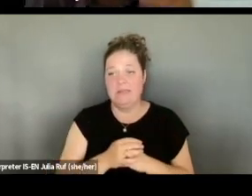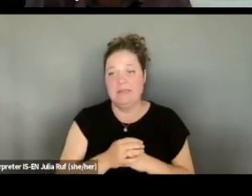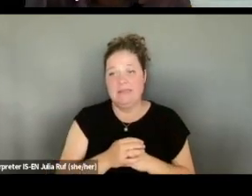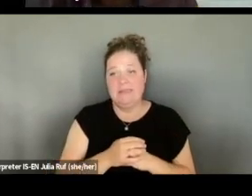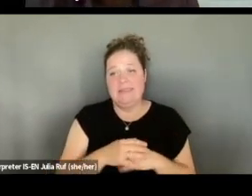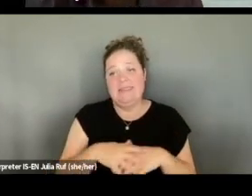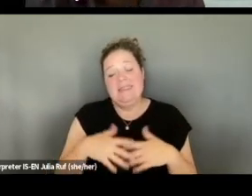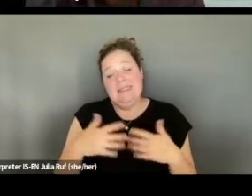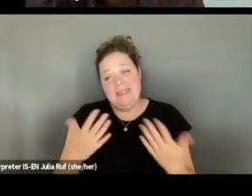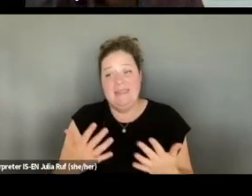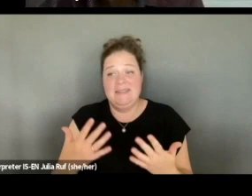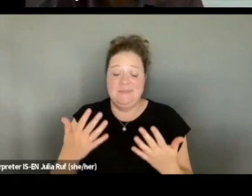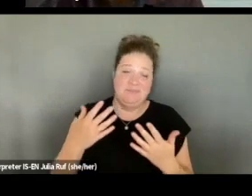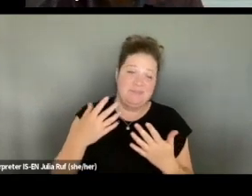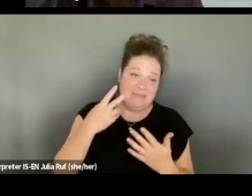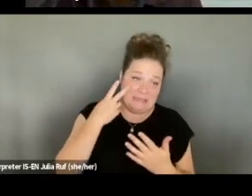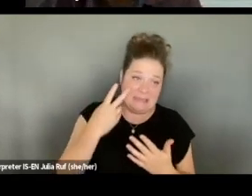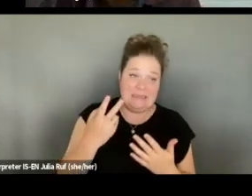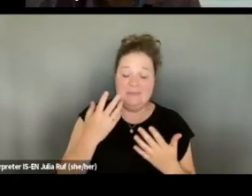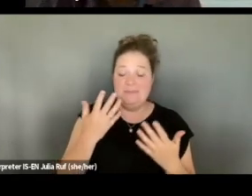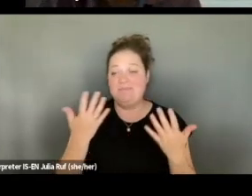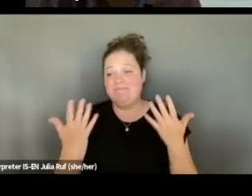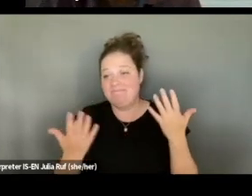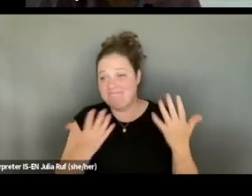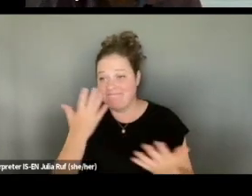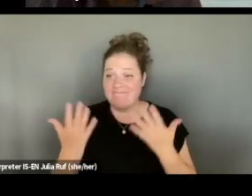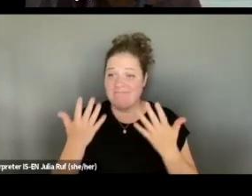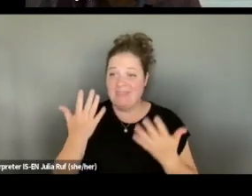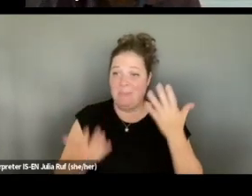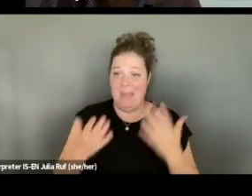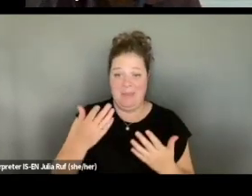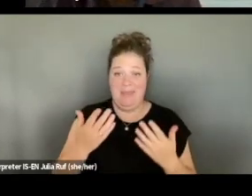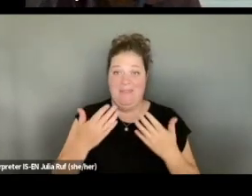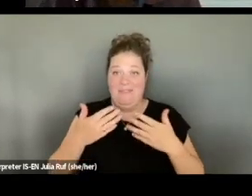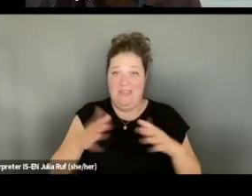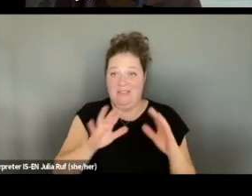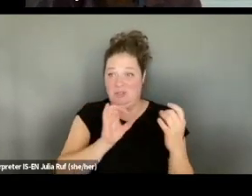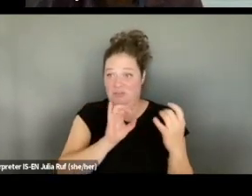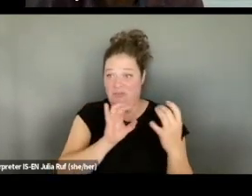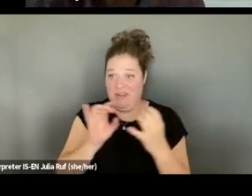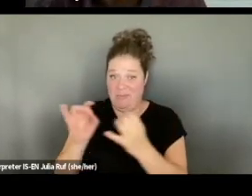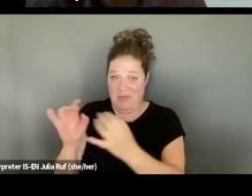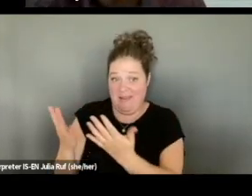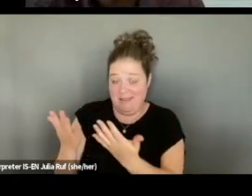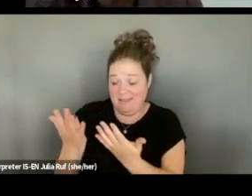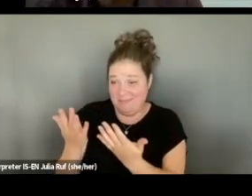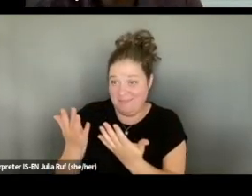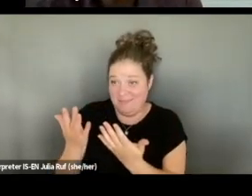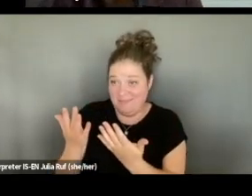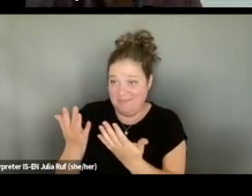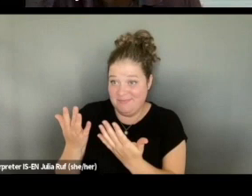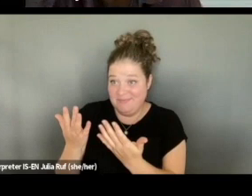of course, historical reasons, so to say, where maybe you have given